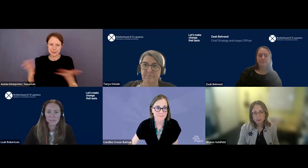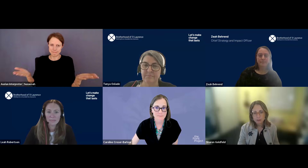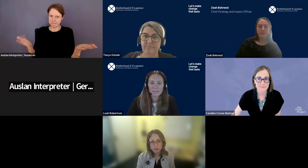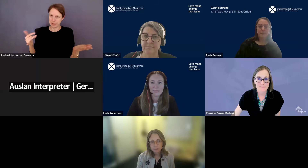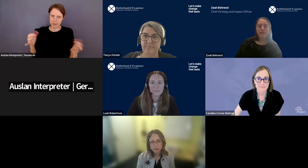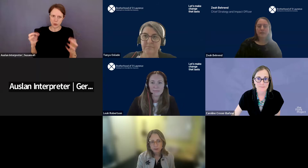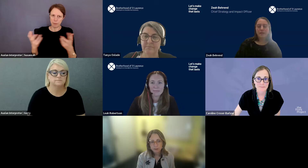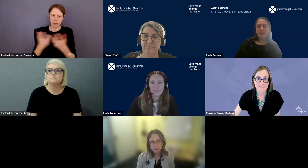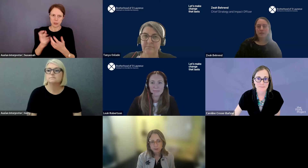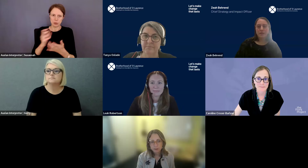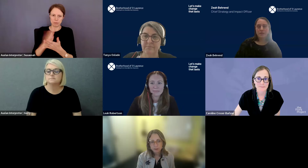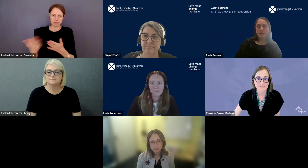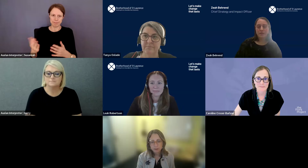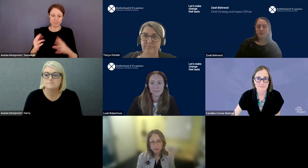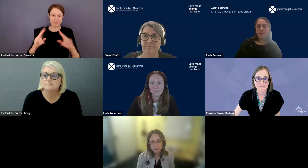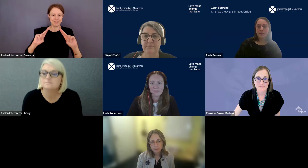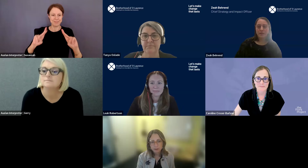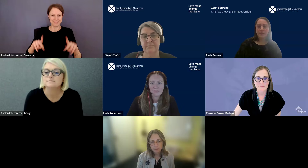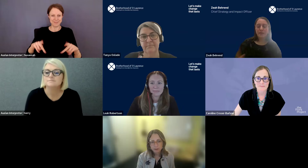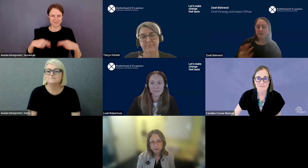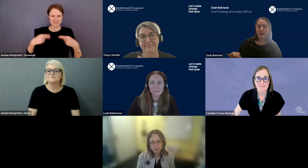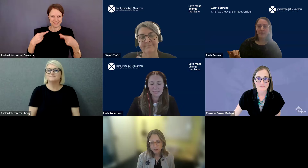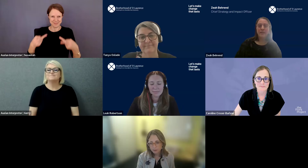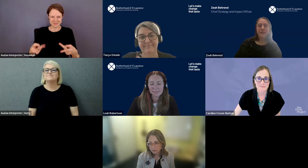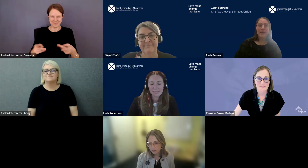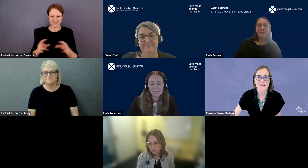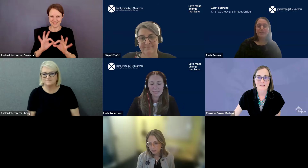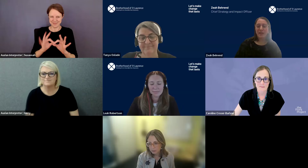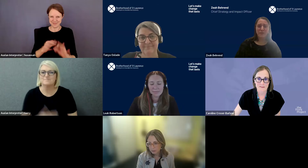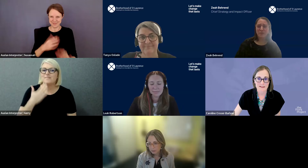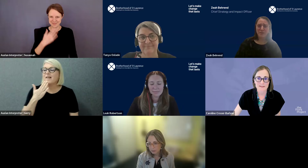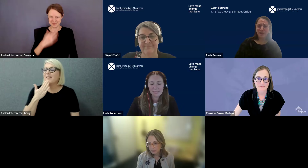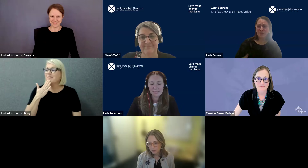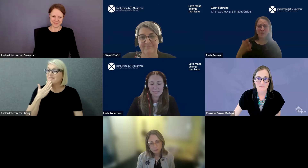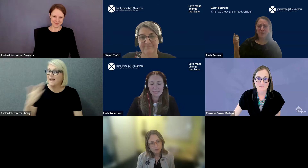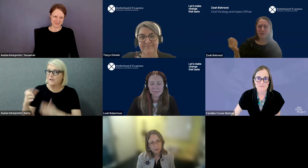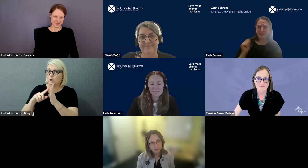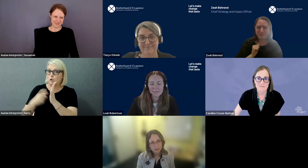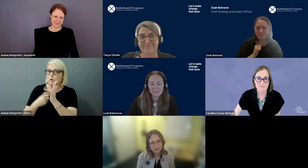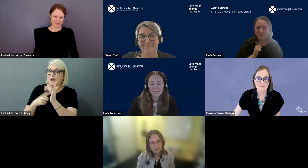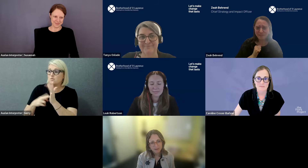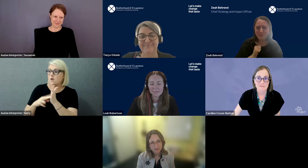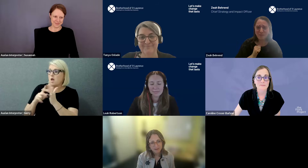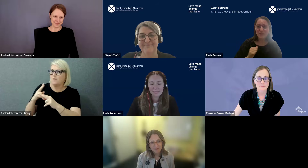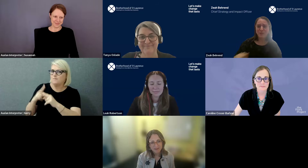Thank you, Caroline, for the clarity and for also covering off on like six of the questions